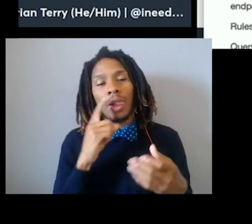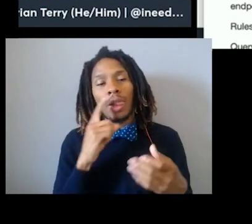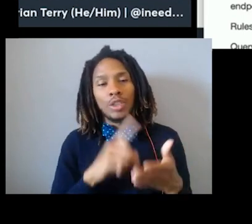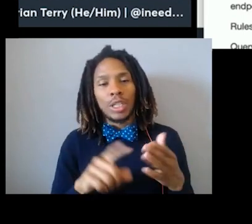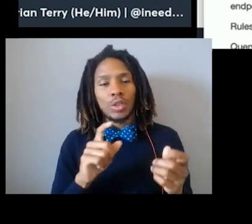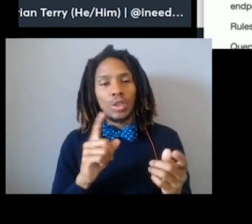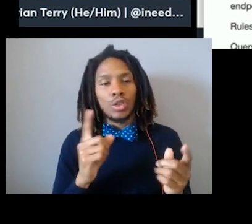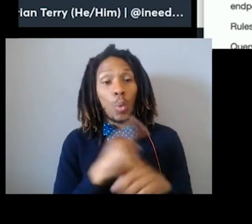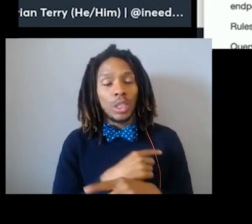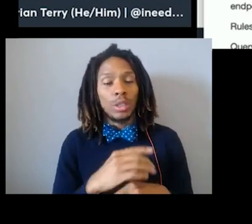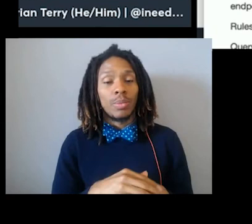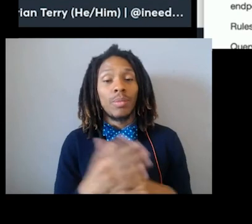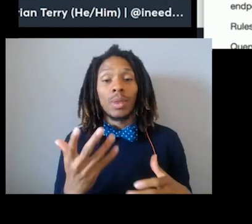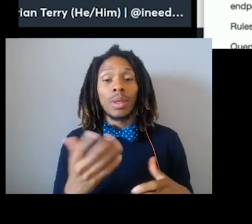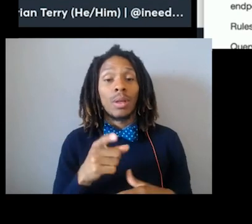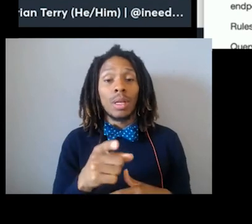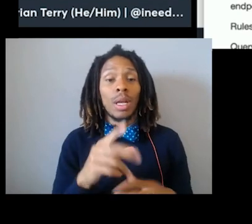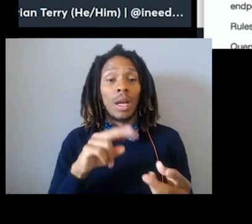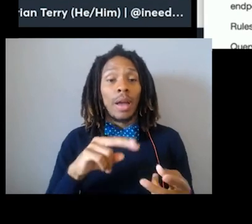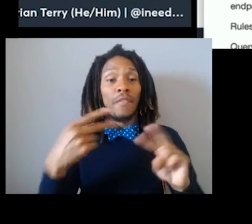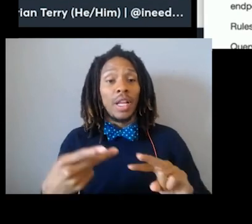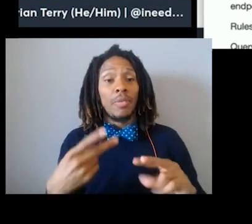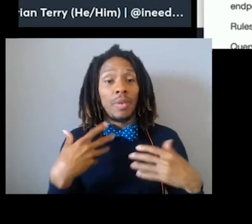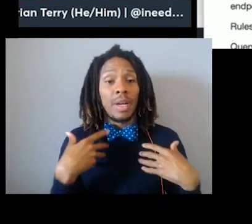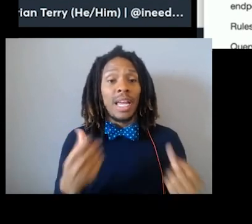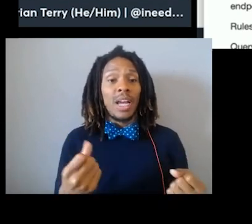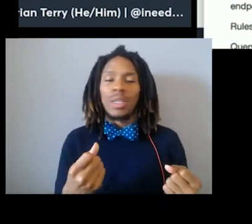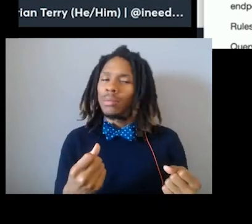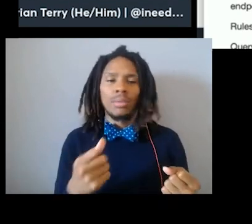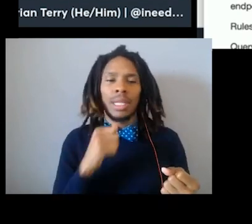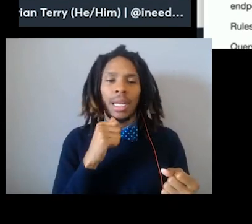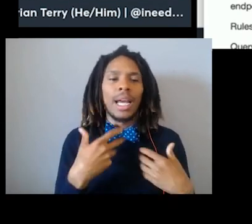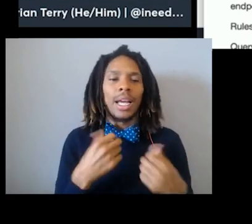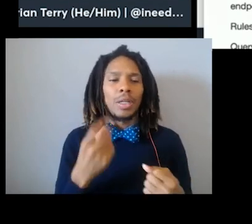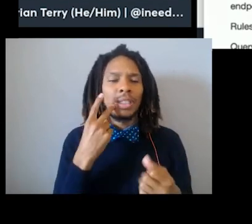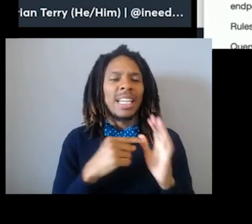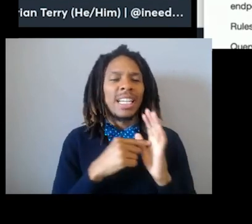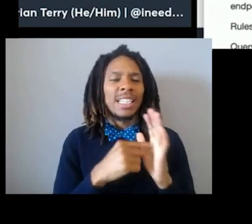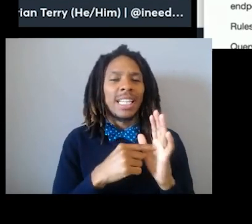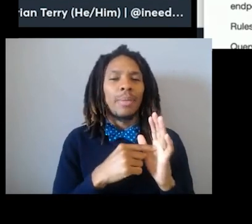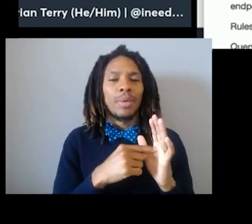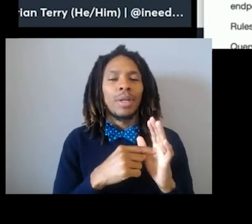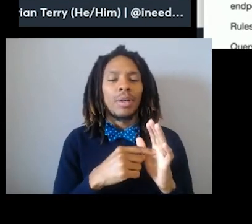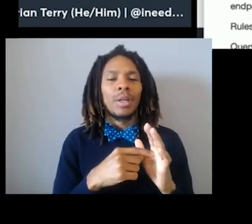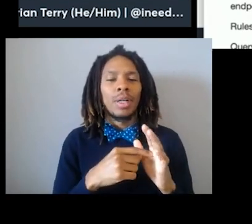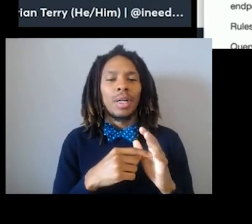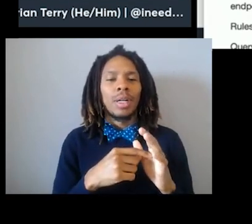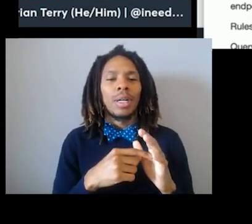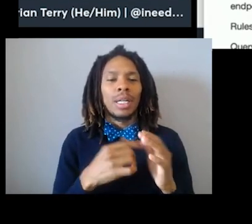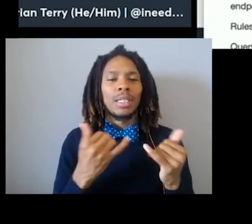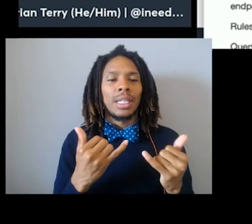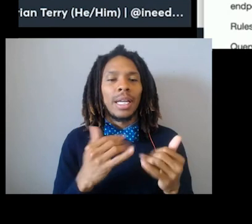this will flip from healthy to unhealthy, you've just see an example of this earlier today. Then it goes red. Right.